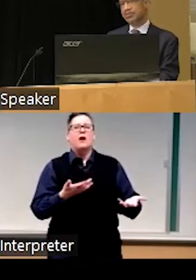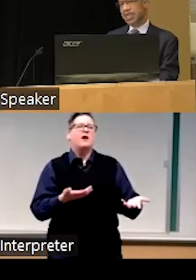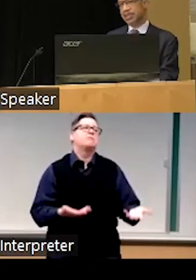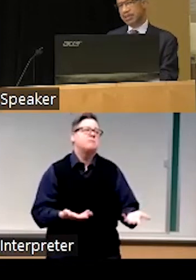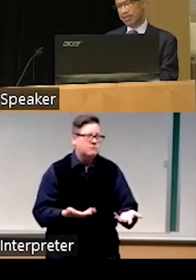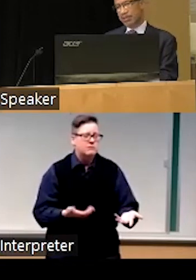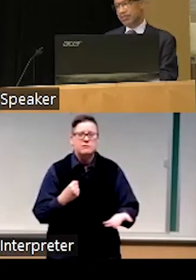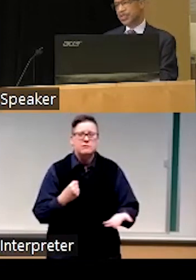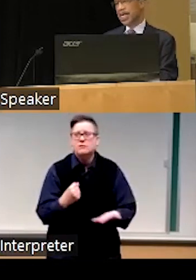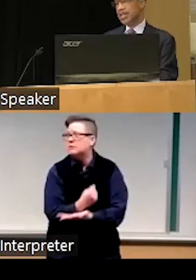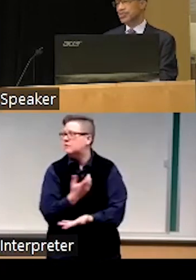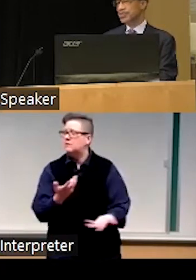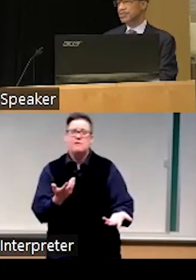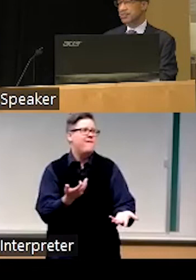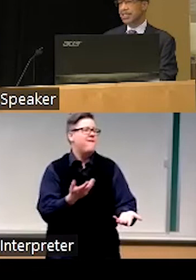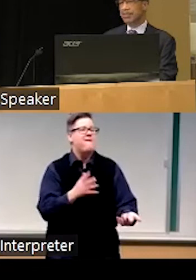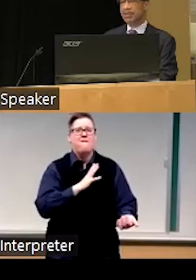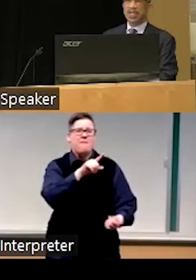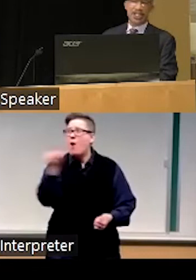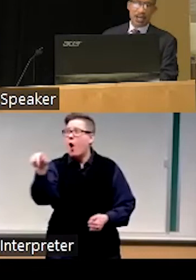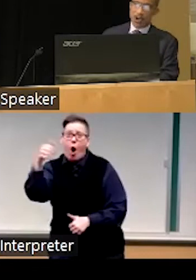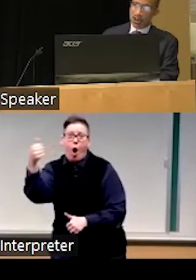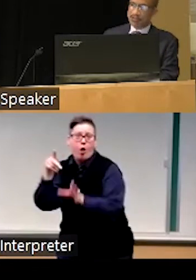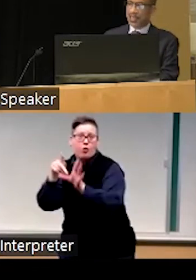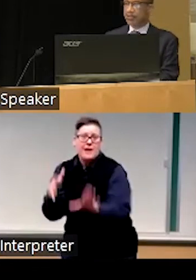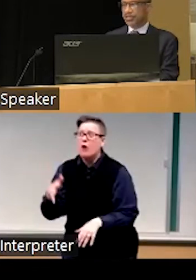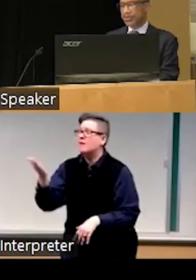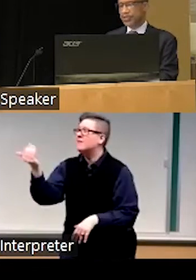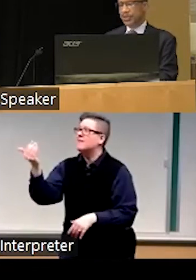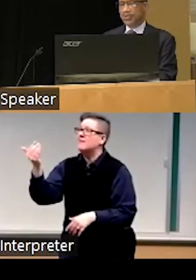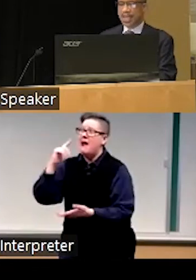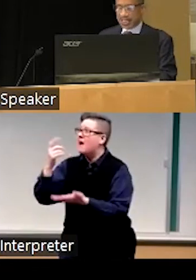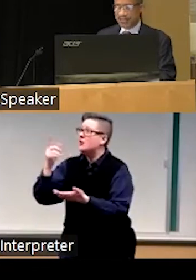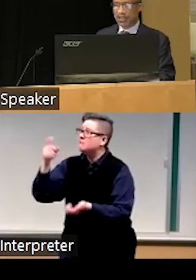to get other psychiatrists to either take him off of it or reduce the dose and had a